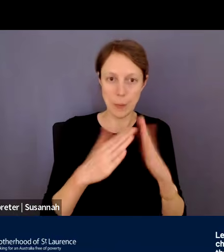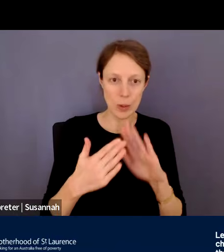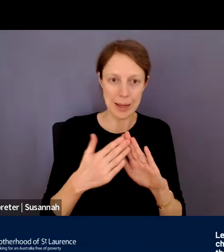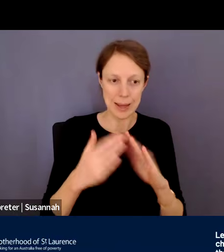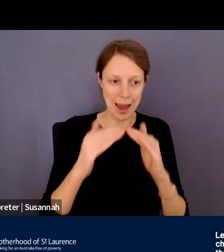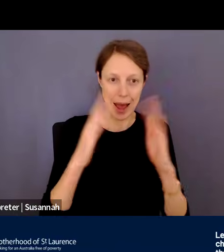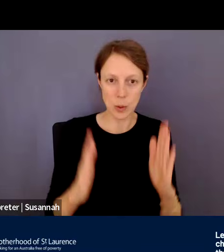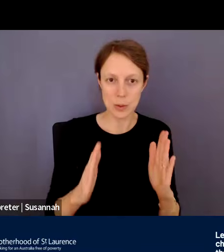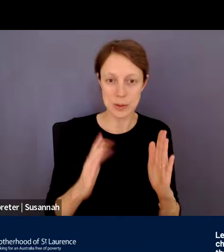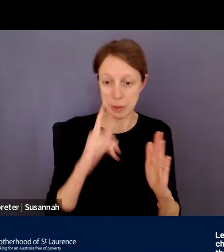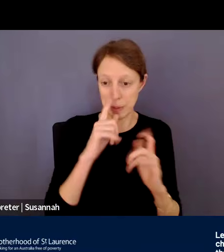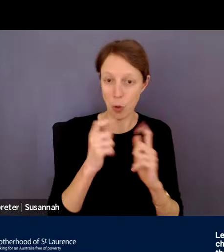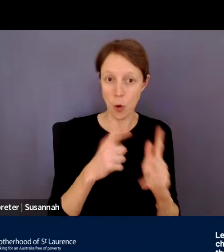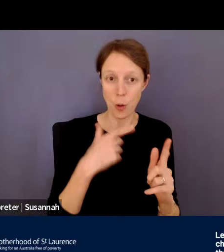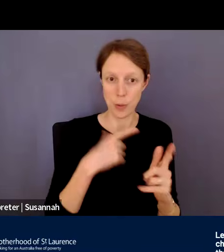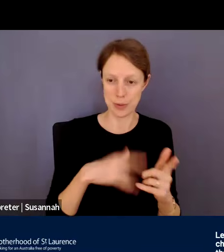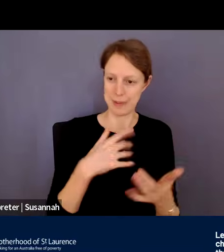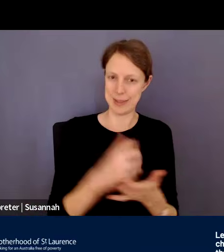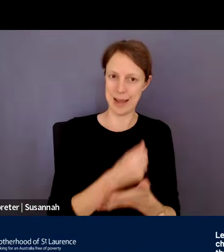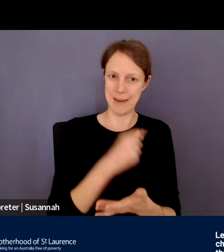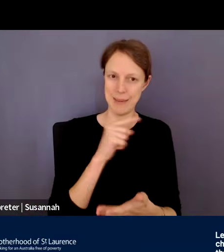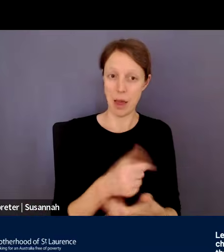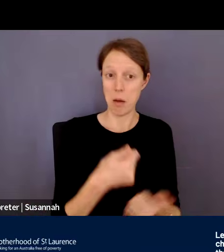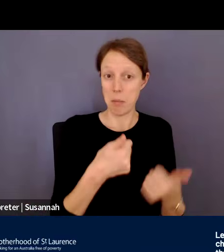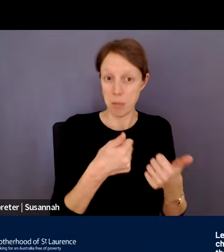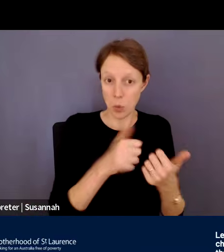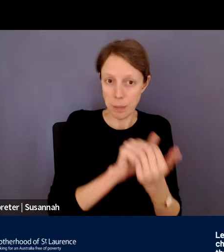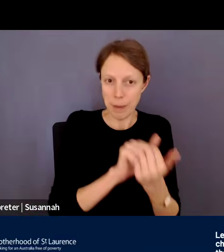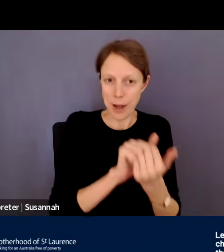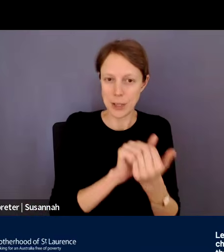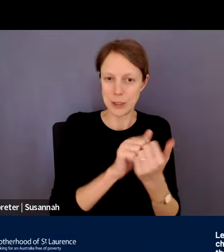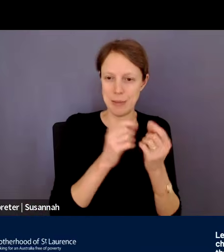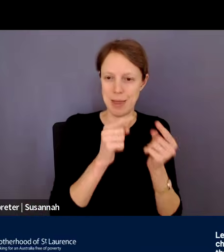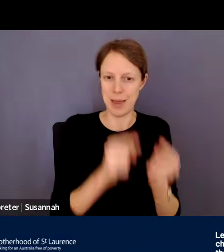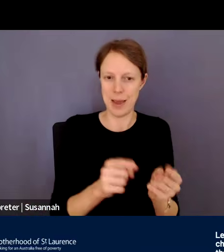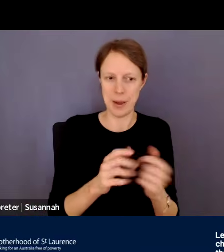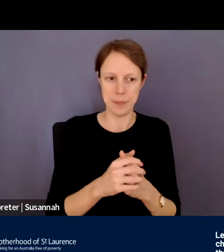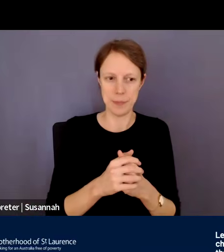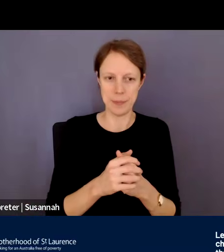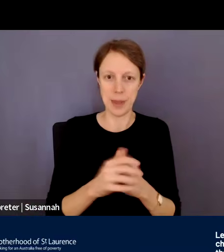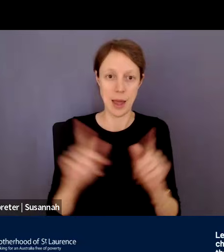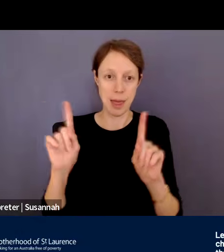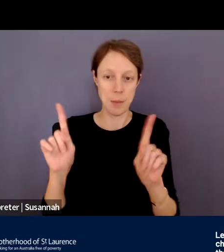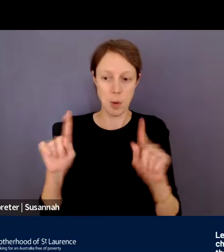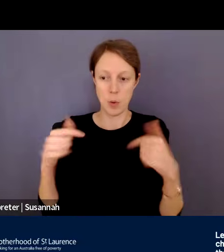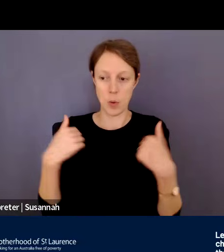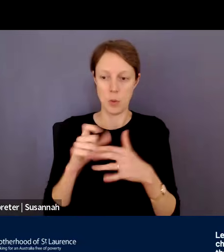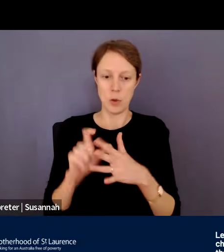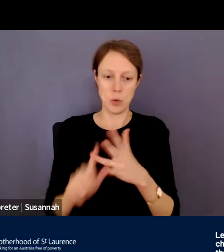there. And at the moment we're doing a lot of work with a local sporting club in the west because